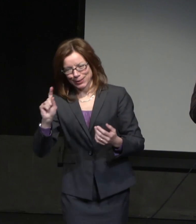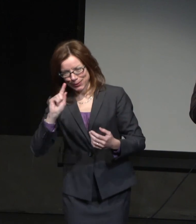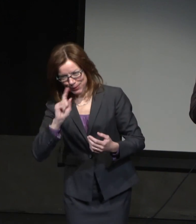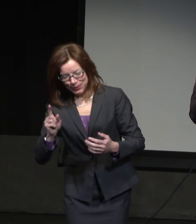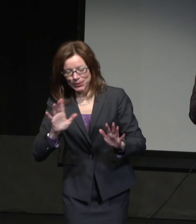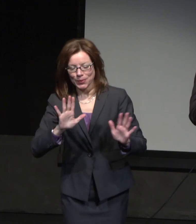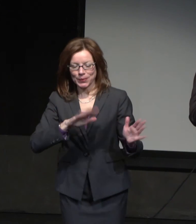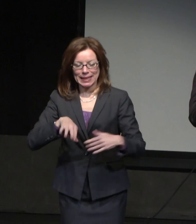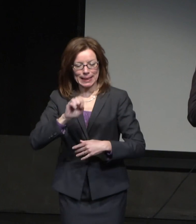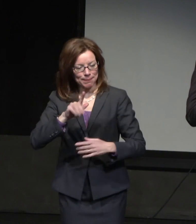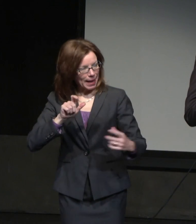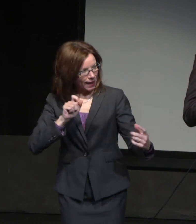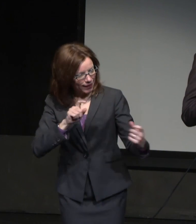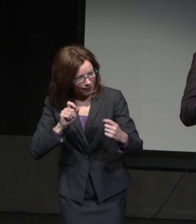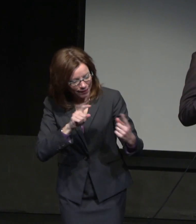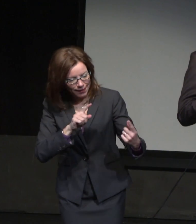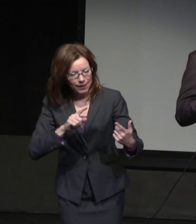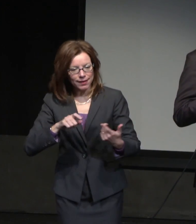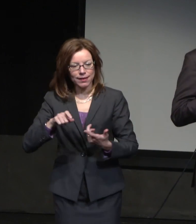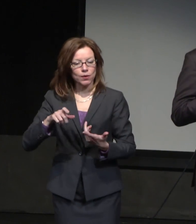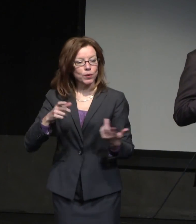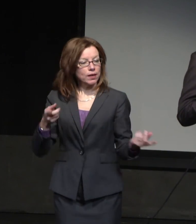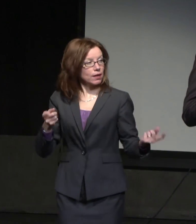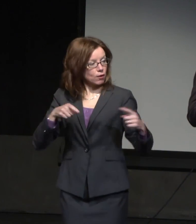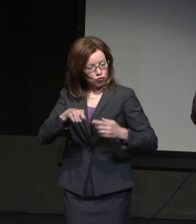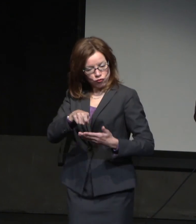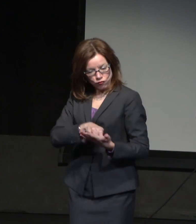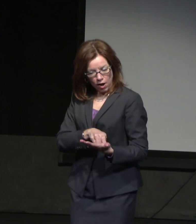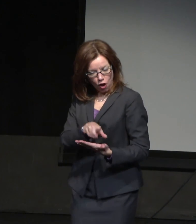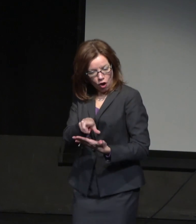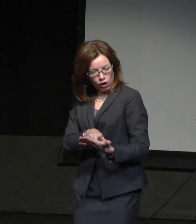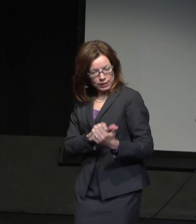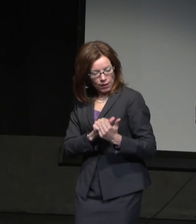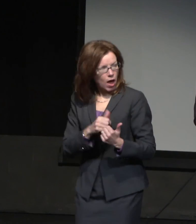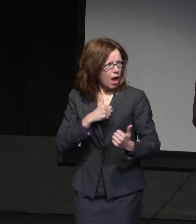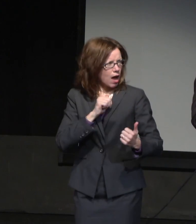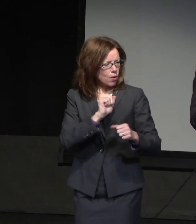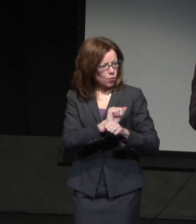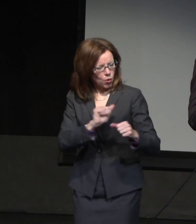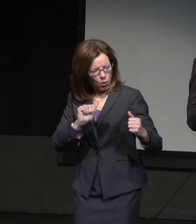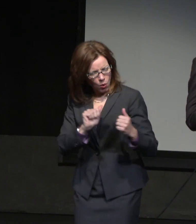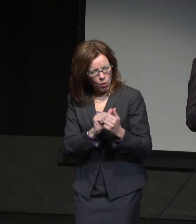we write papers together. I still work very closely with Ralph Keeling in California